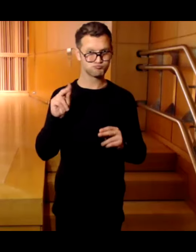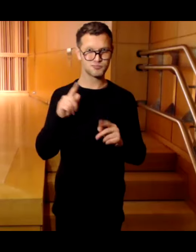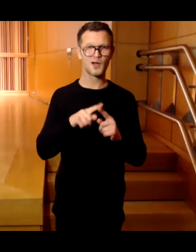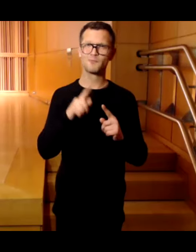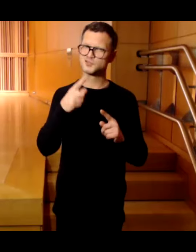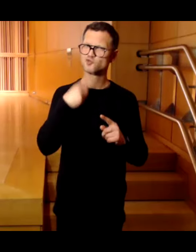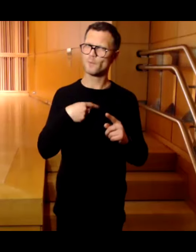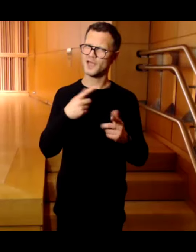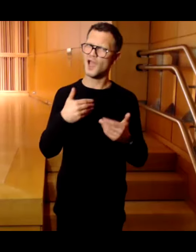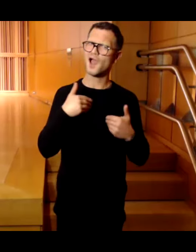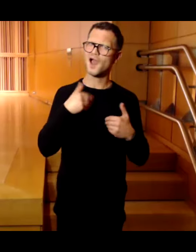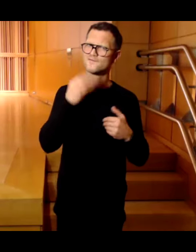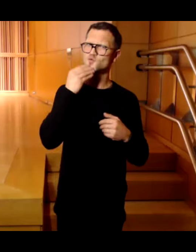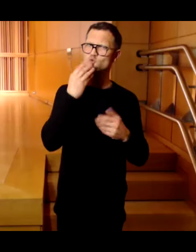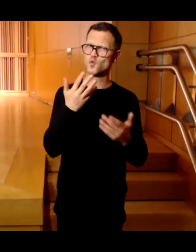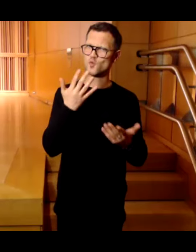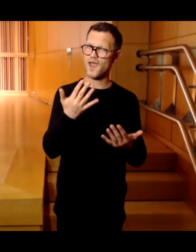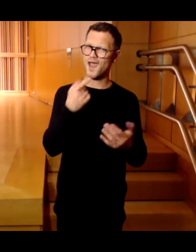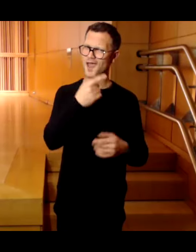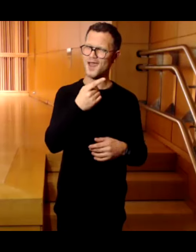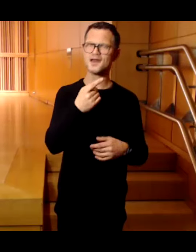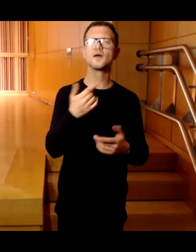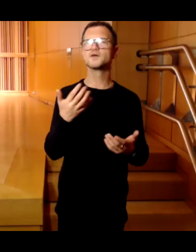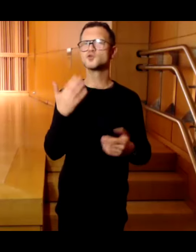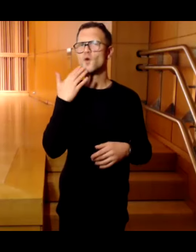She wanted to know if my friend Herman, who had arrived all the way from New York.